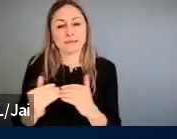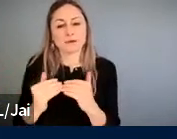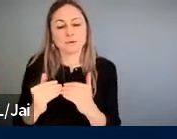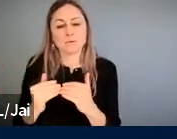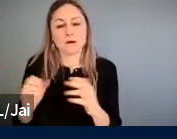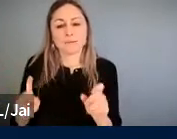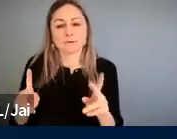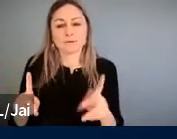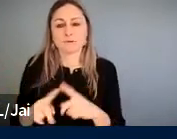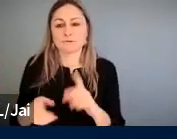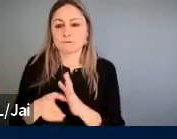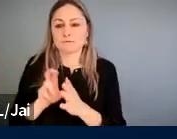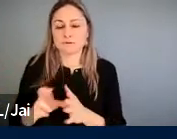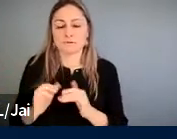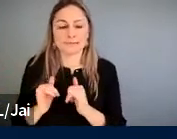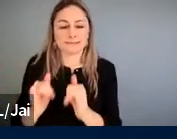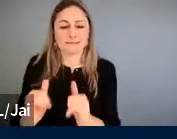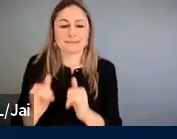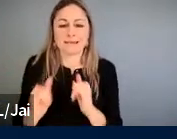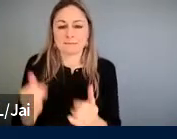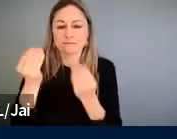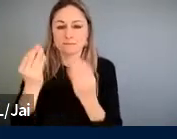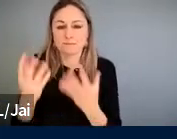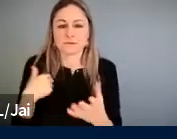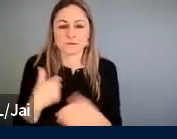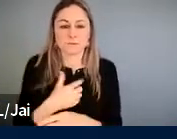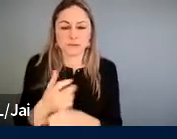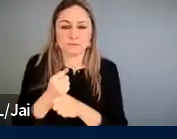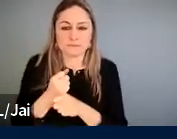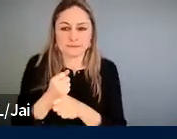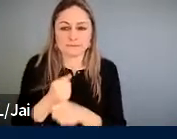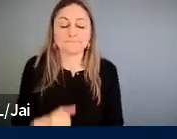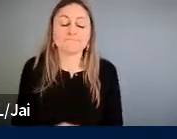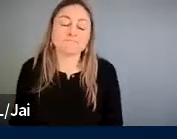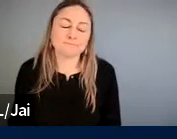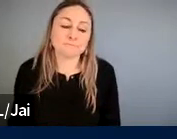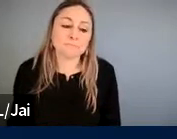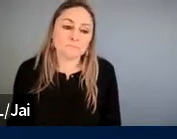same information that we received. So I'm going to go through each of these